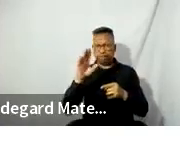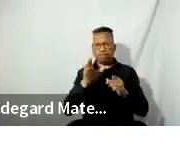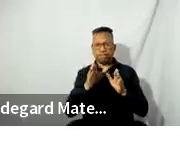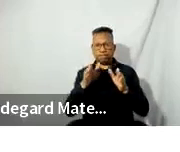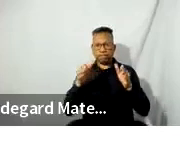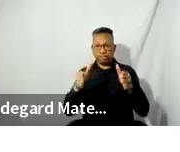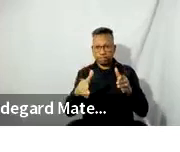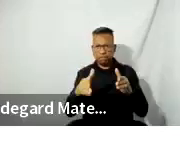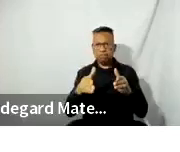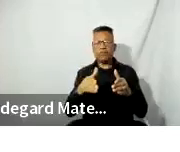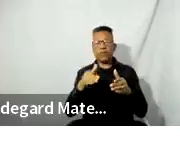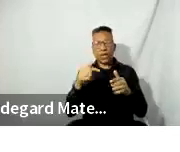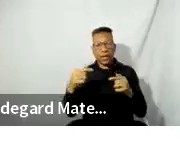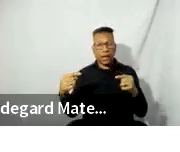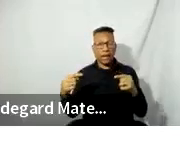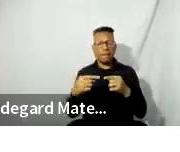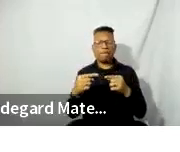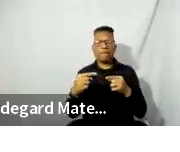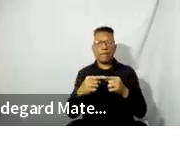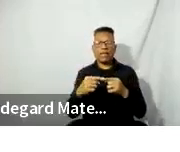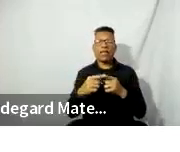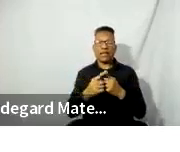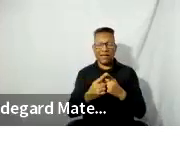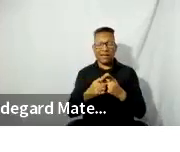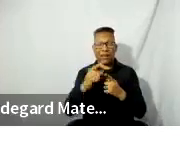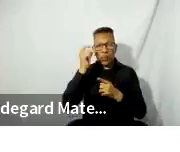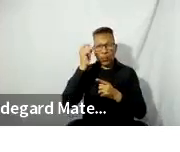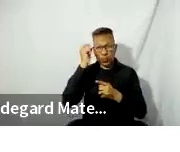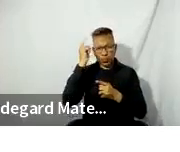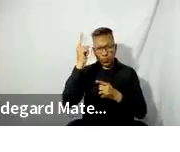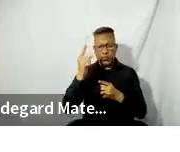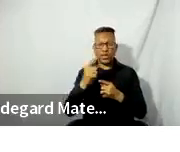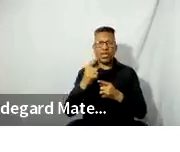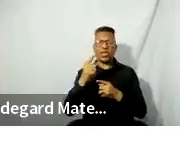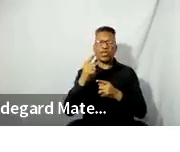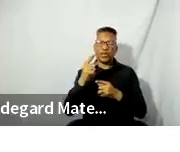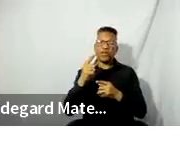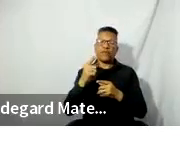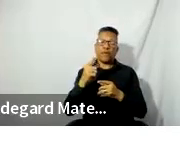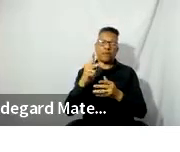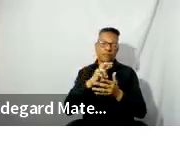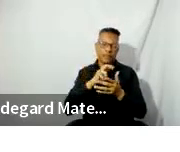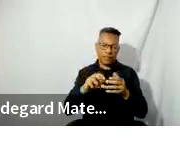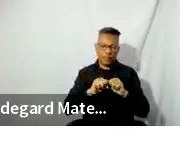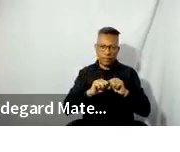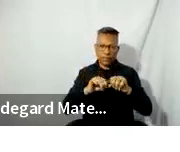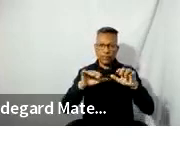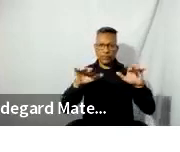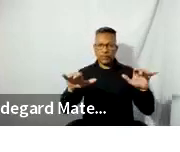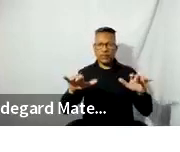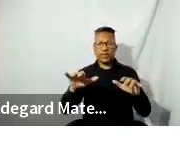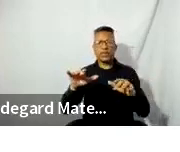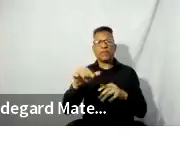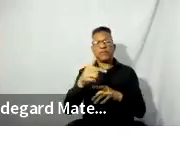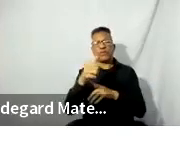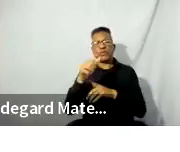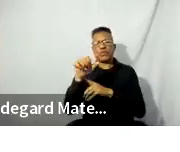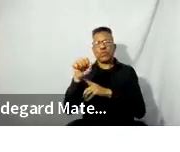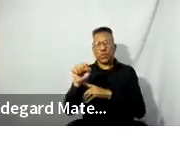historical theory so first was was published in 1928, and it was called in 1928, and it was called the Problem of the Cultural Development of the chance